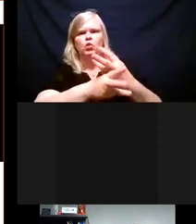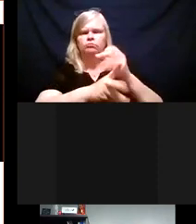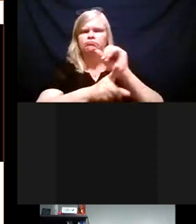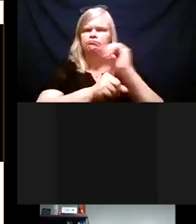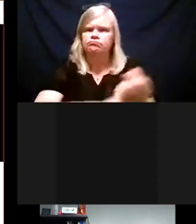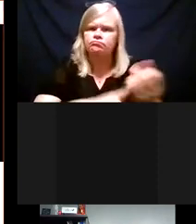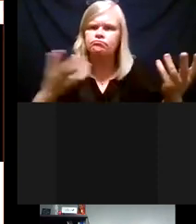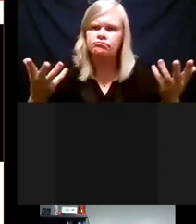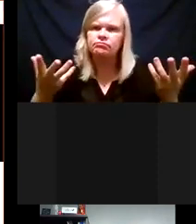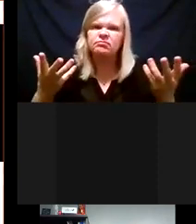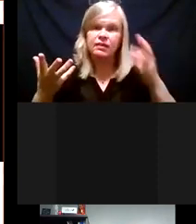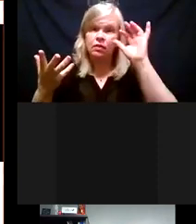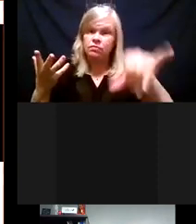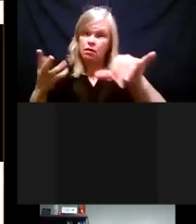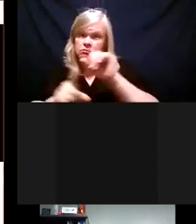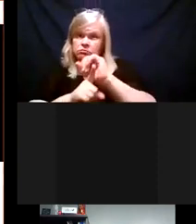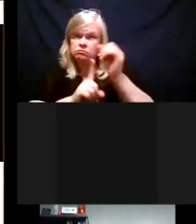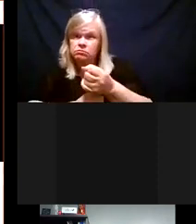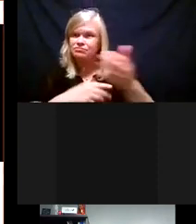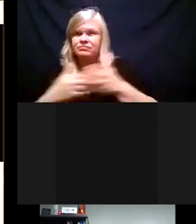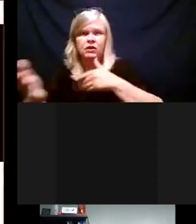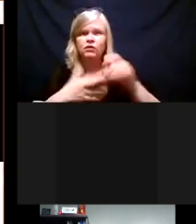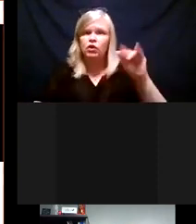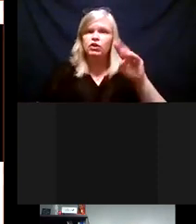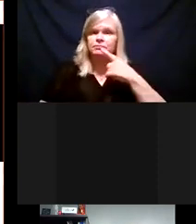IN THIS SITUATION, EVEN THOUGH JAMIE SAID YES, I WANT TO HAVE